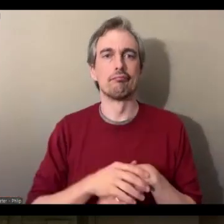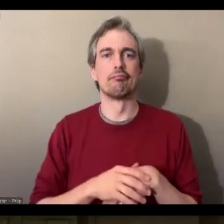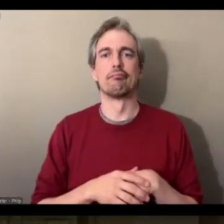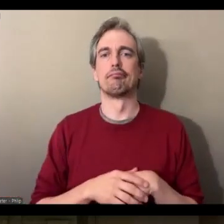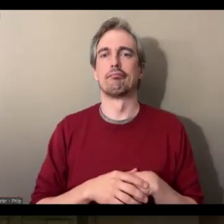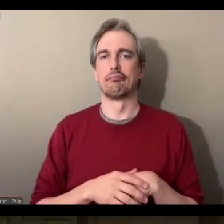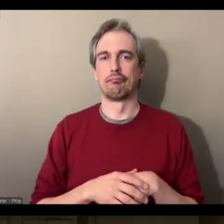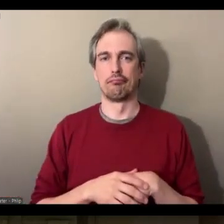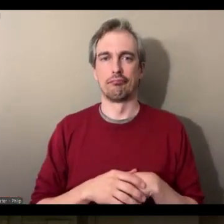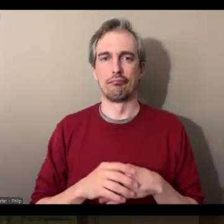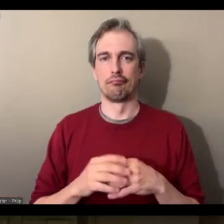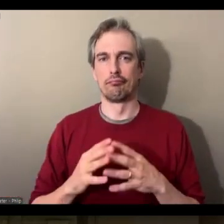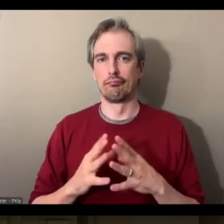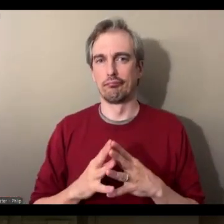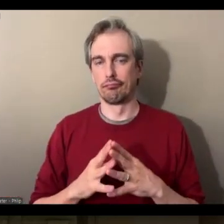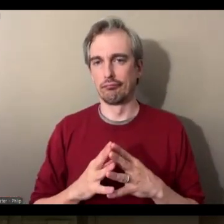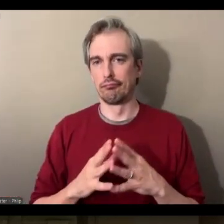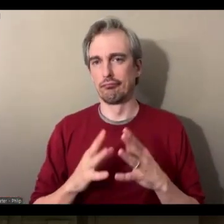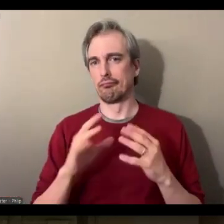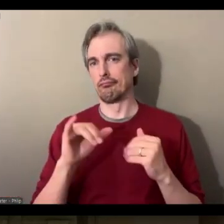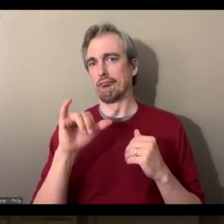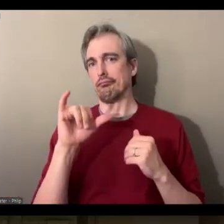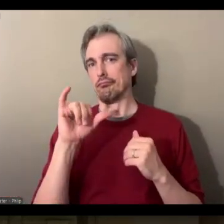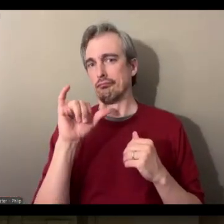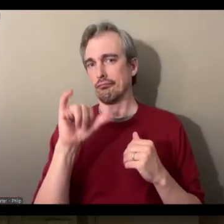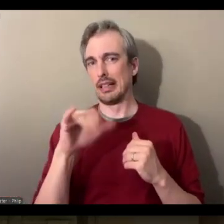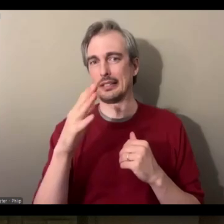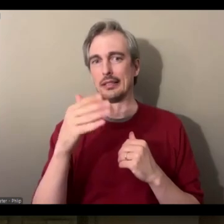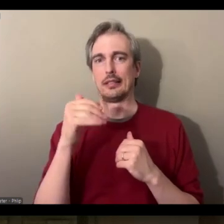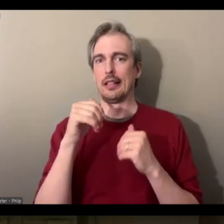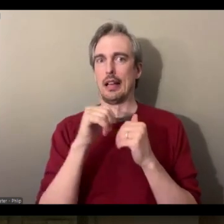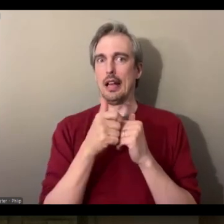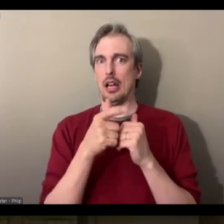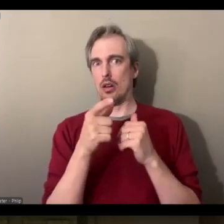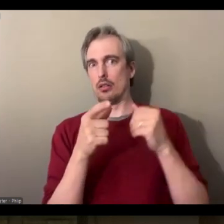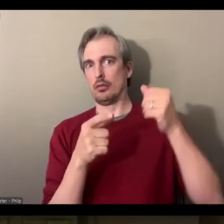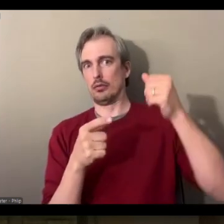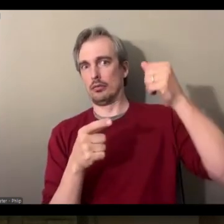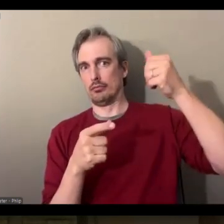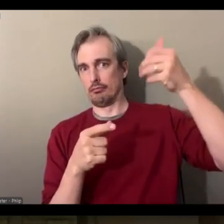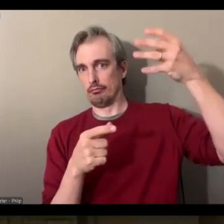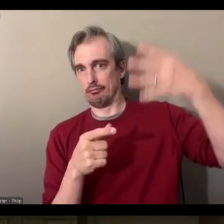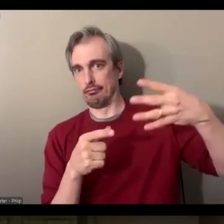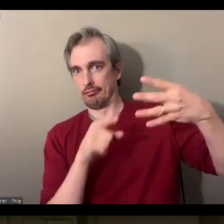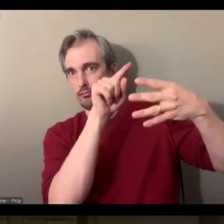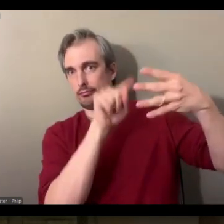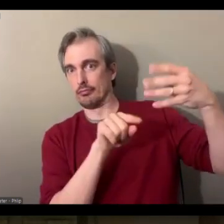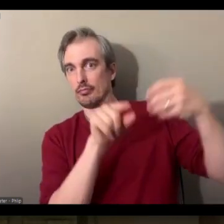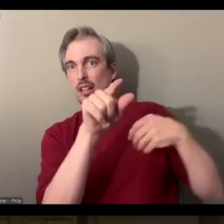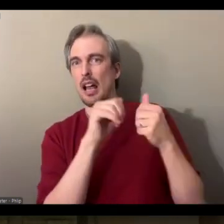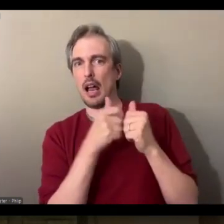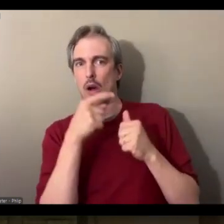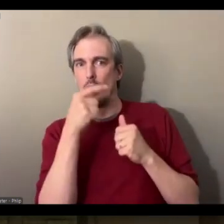hiring all these folks. Luckily, we had already started the RFP process for our ticketing system.